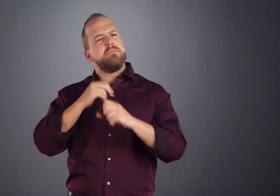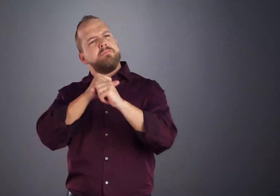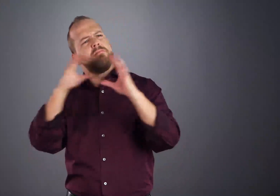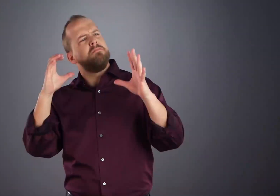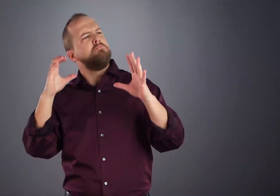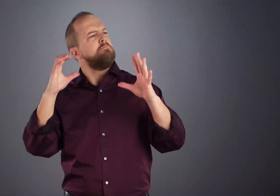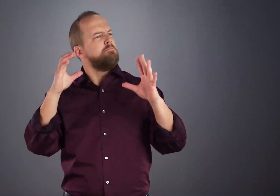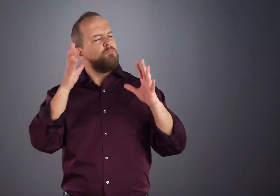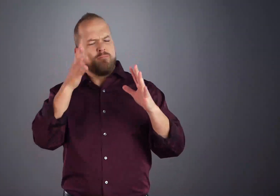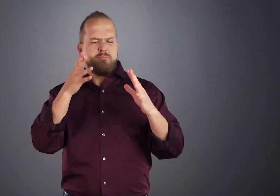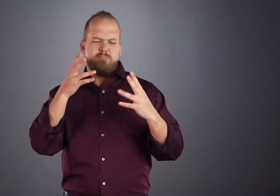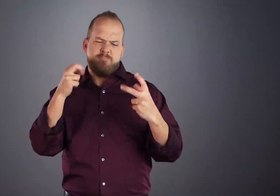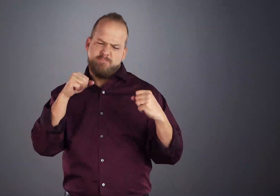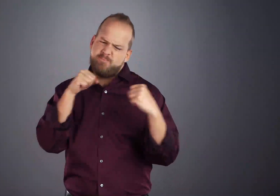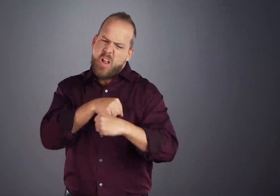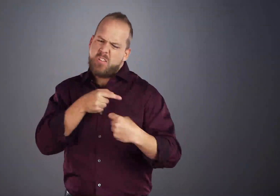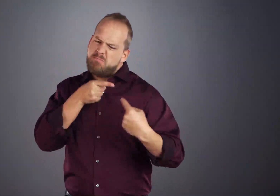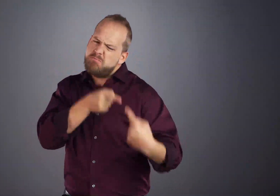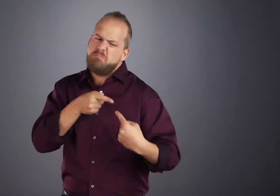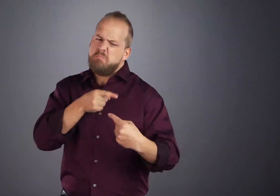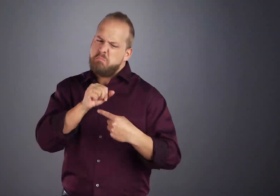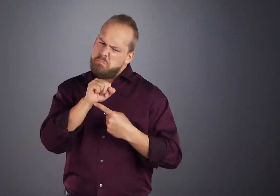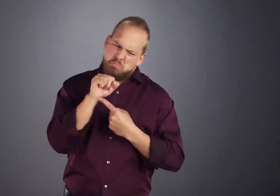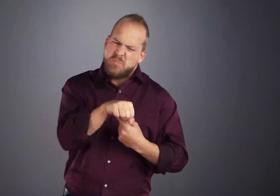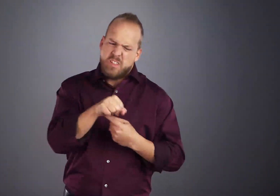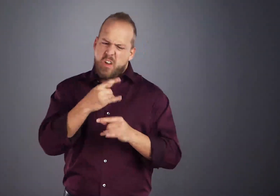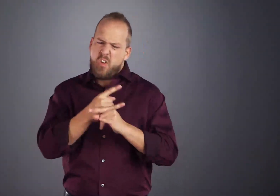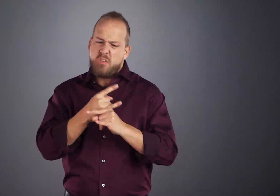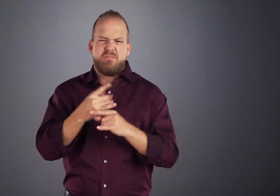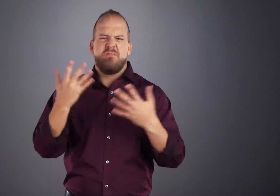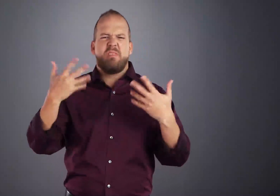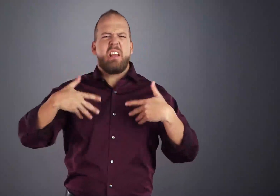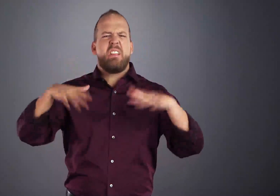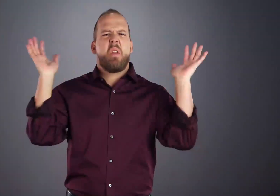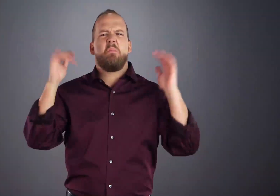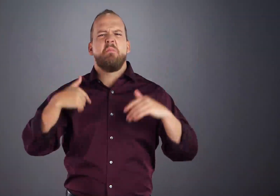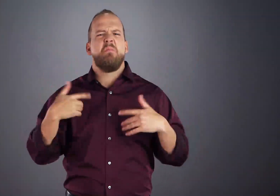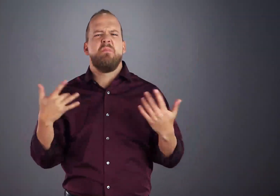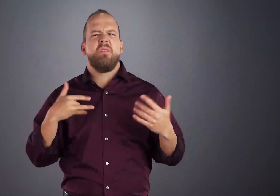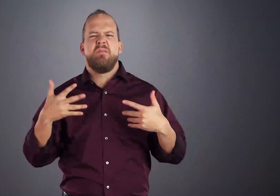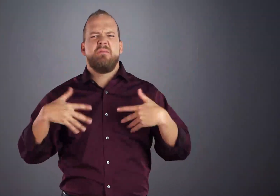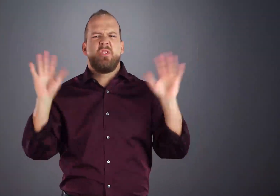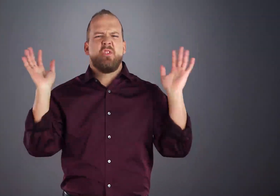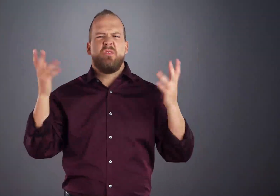My brain raced uncontrollably and there was a terrible sense of impending calamity.